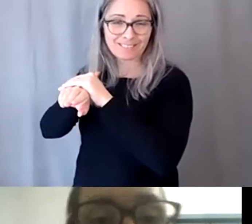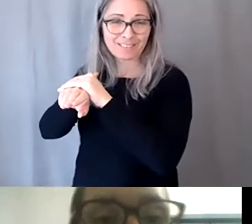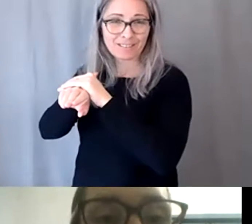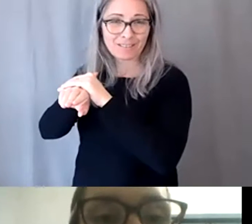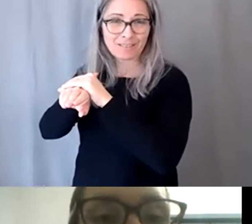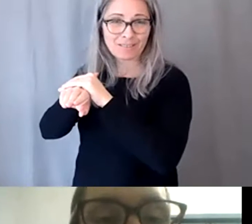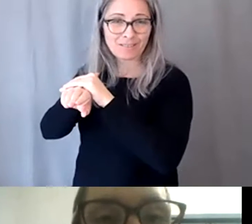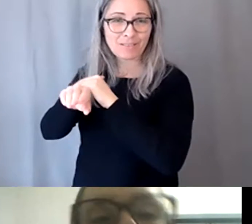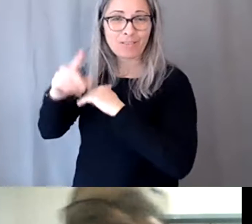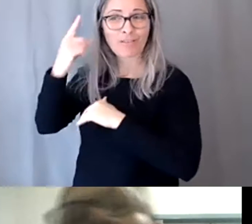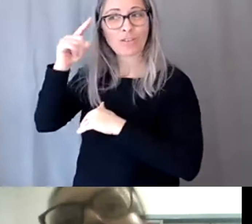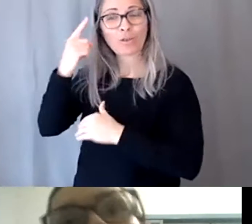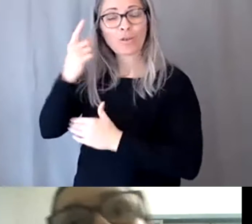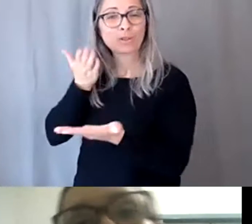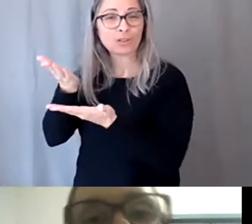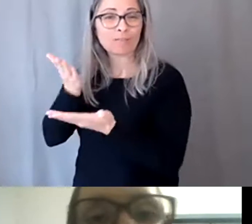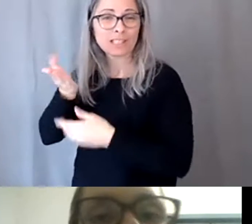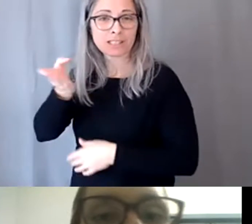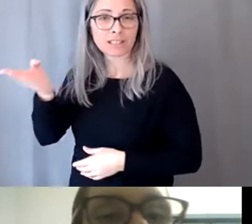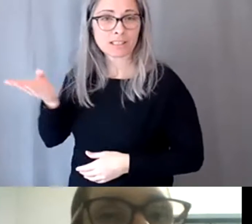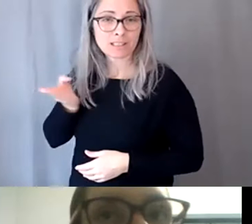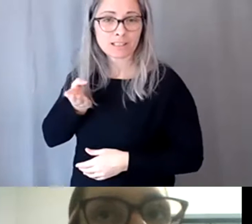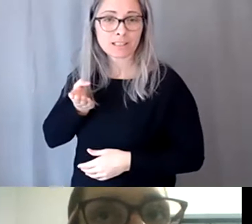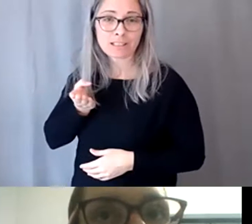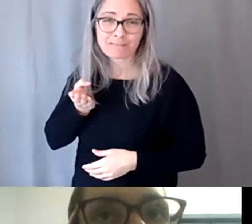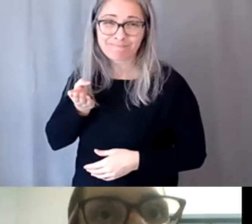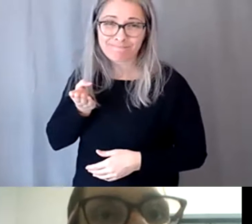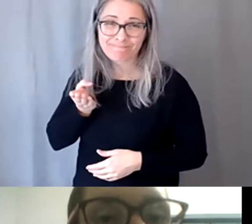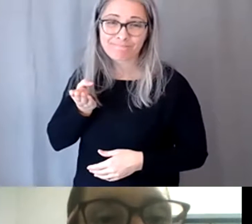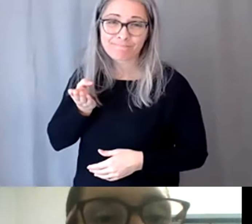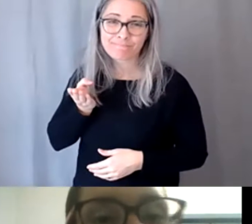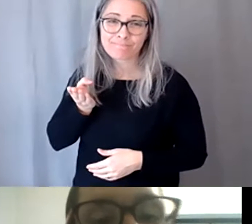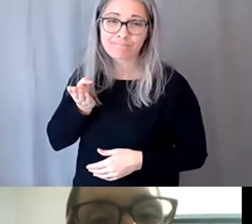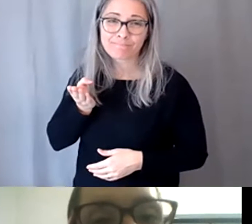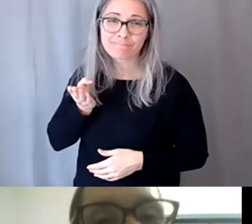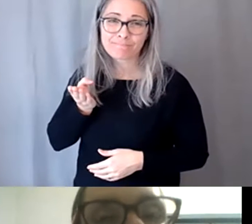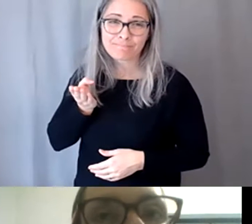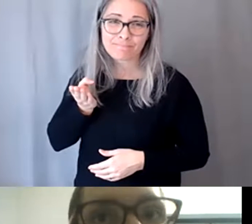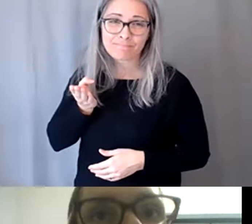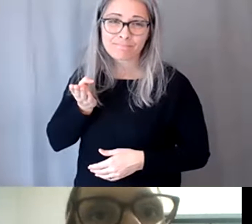people I think that we are seeing some